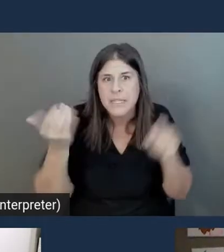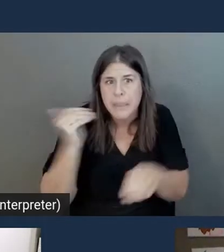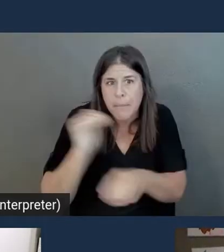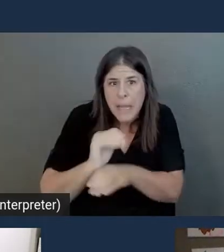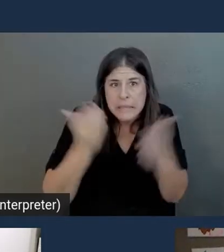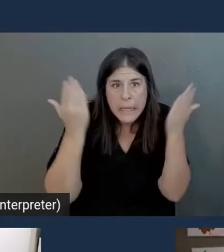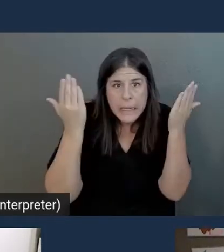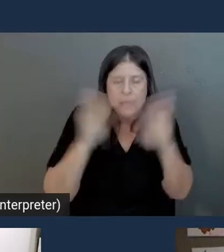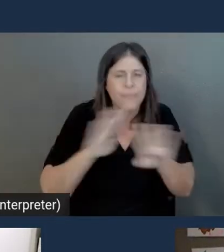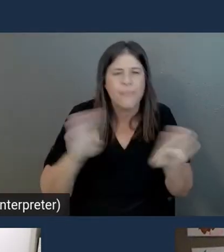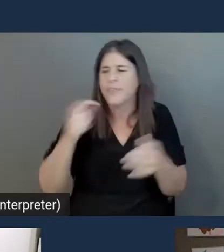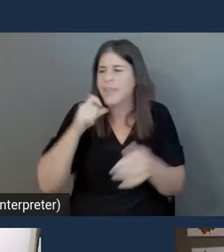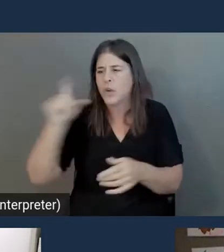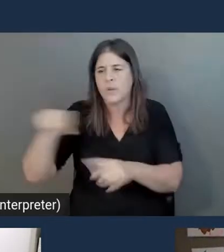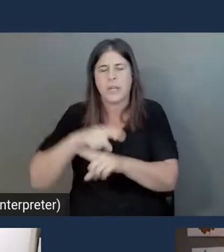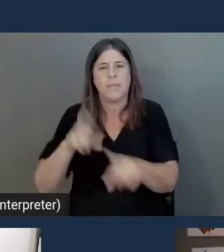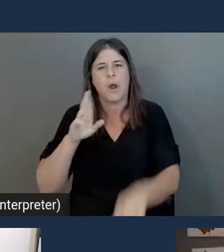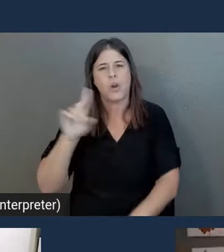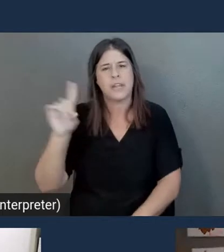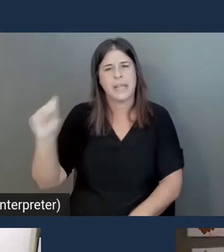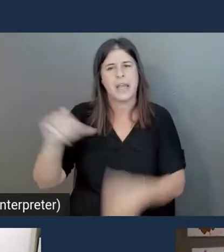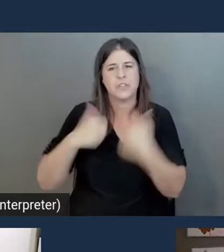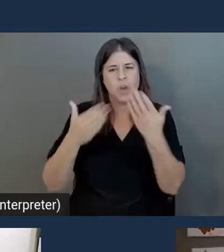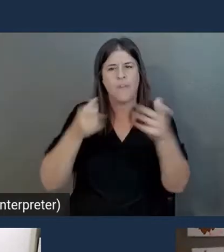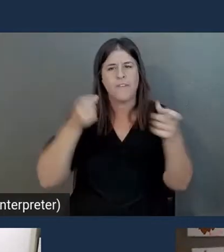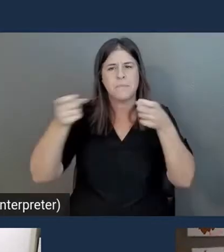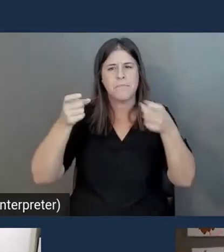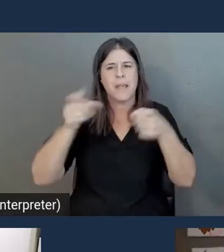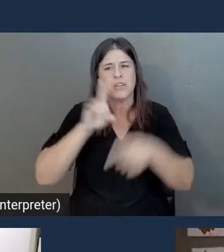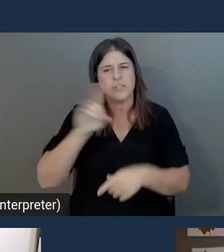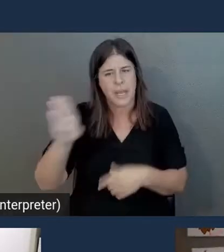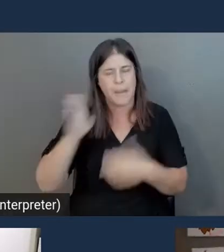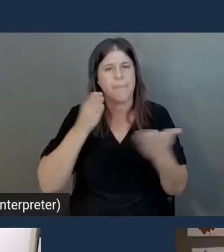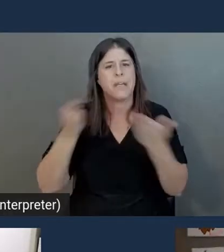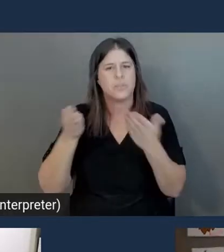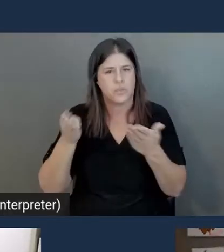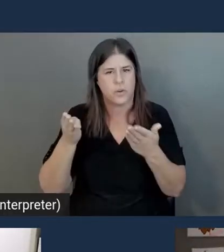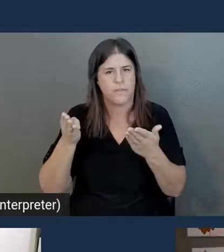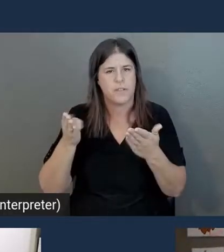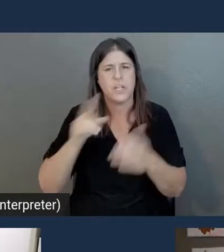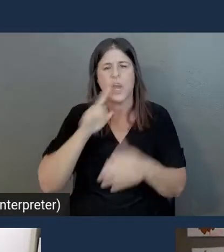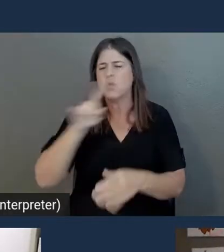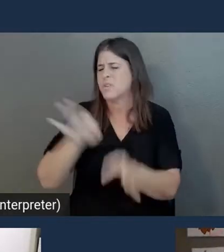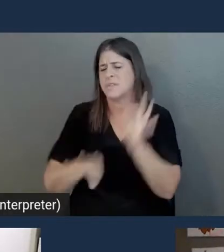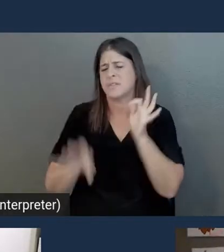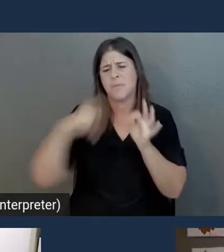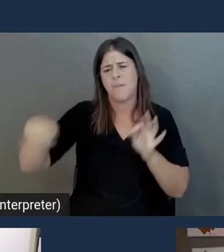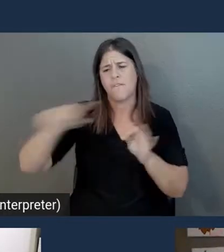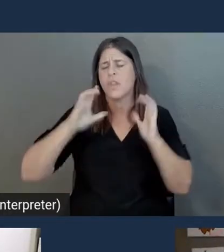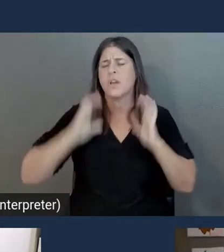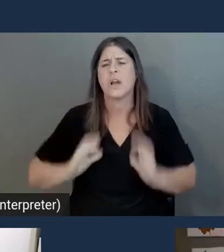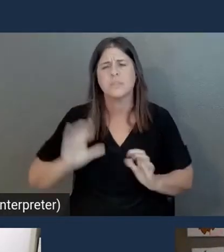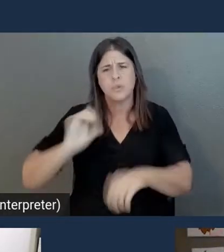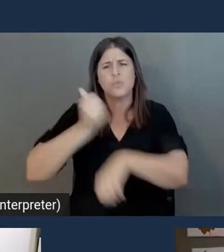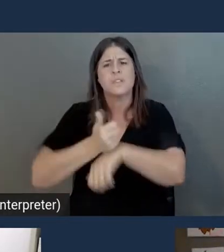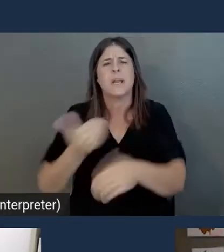So artists offers managed database service and it makes it relatively simple for their customers to create a new database instance.